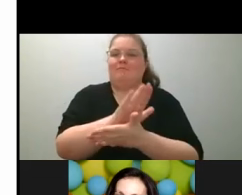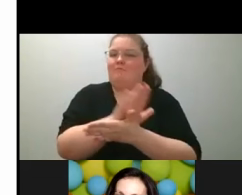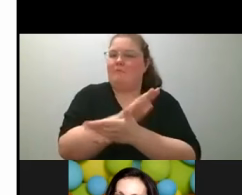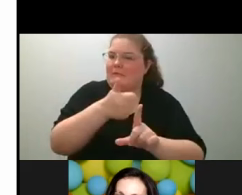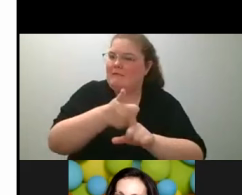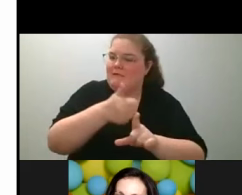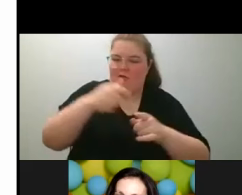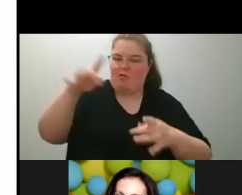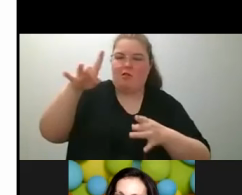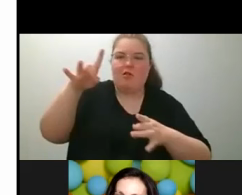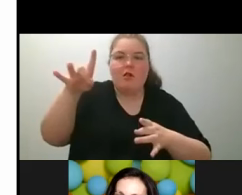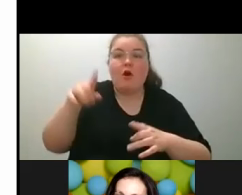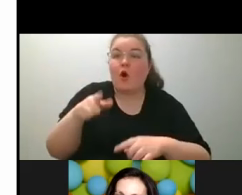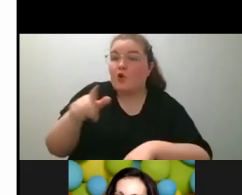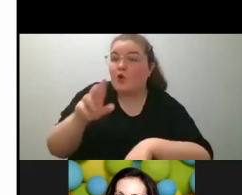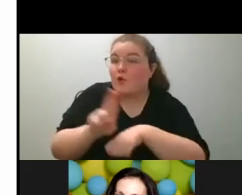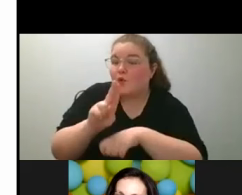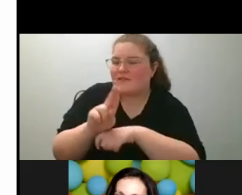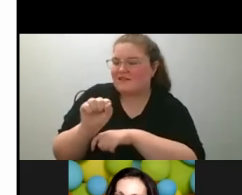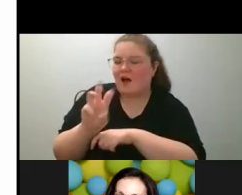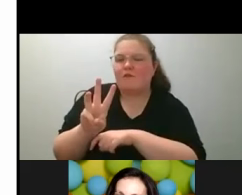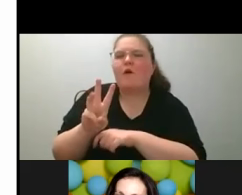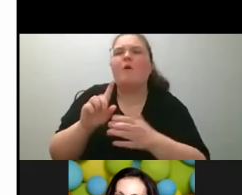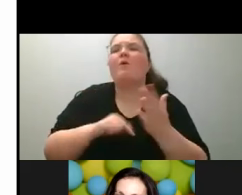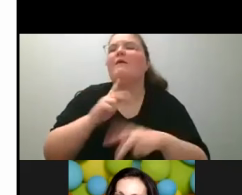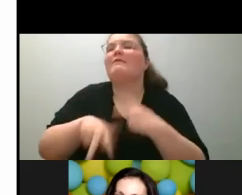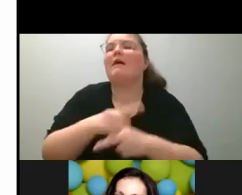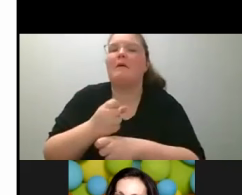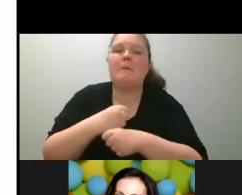What kind of software was used to create them. So some of the more common